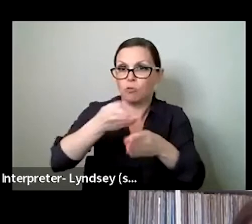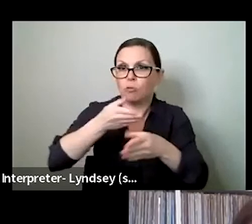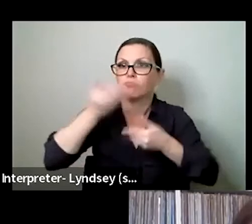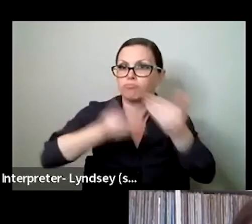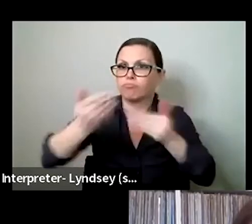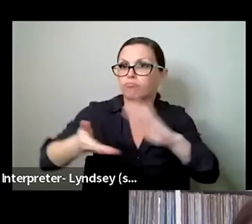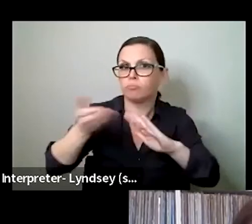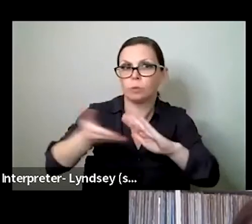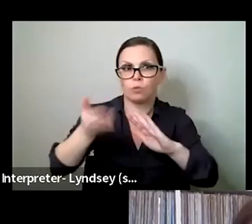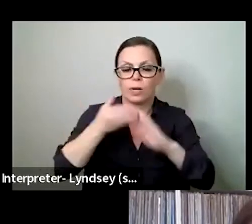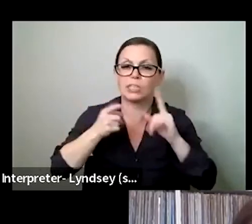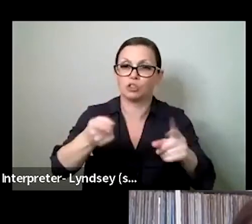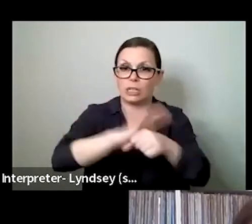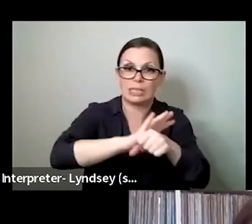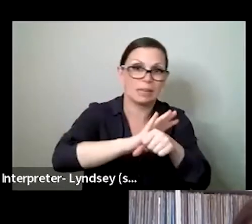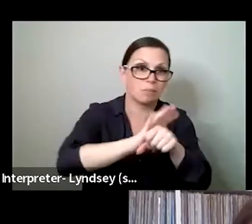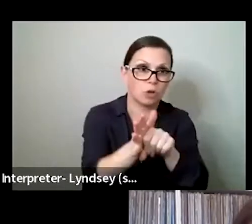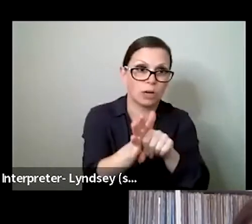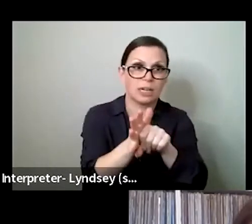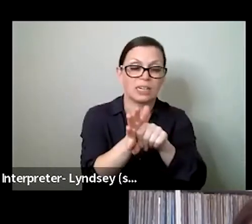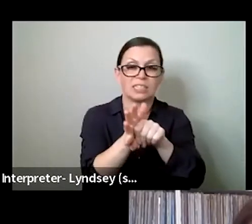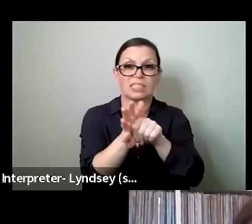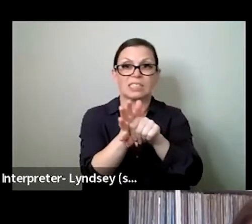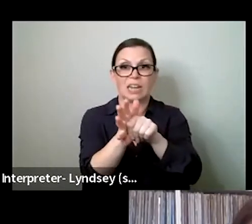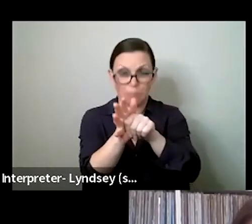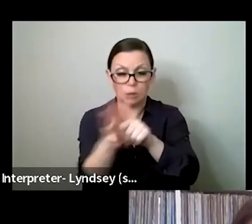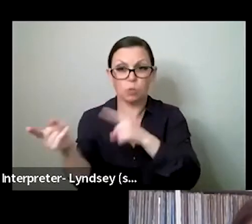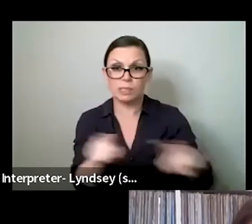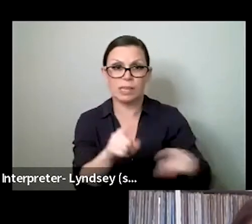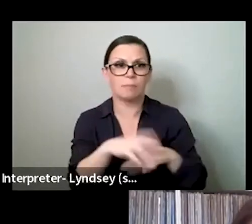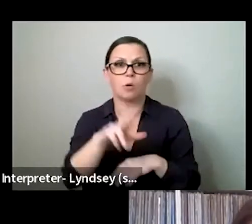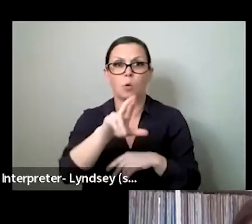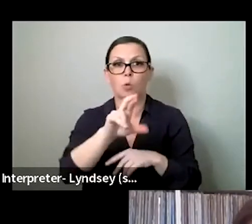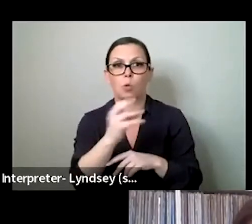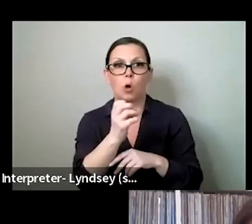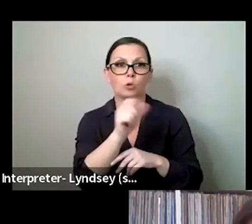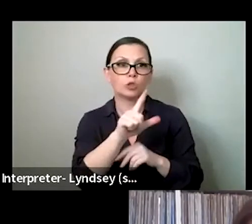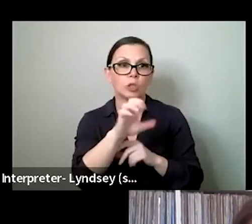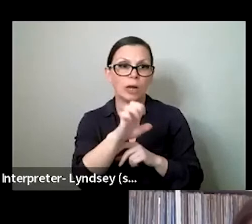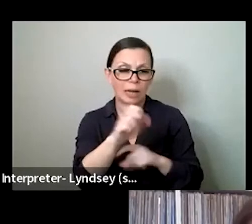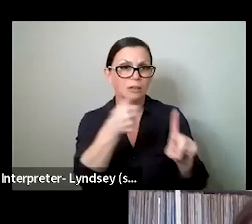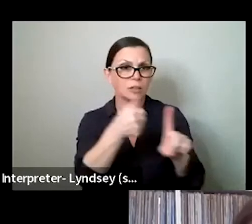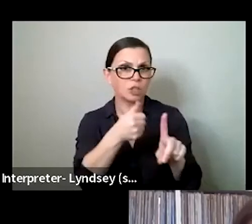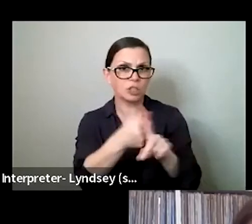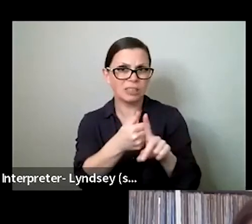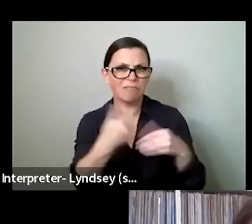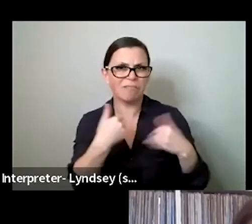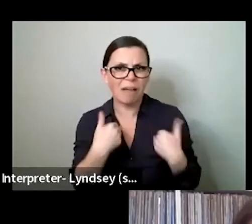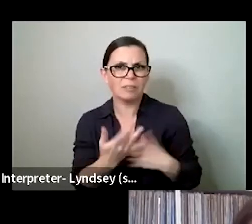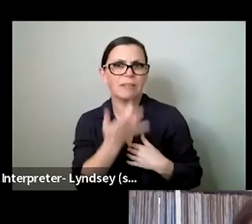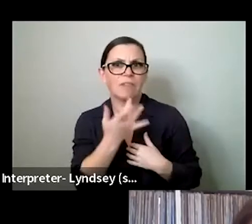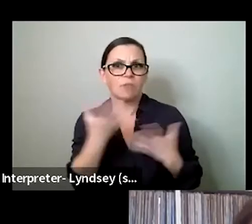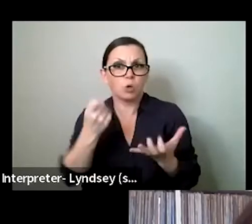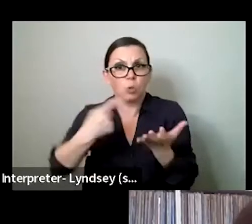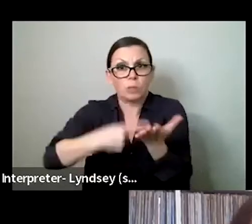while the pandemic was in full swing. Rochelle, you probably have some favorites that you'd like to talk about.